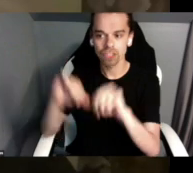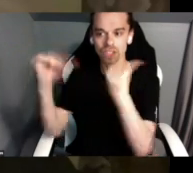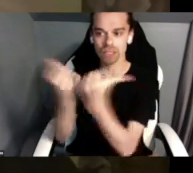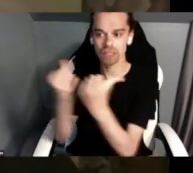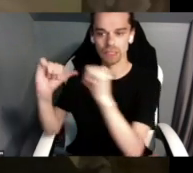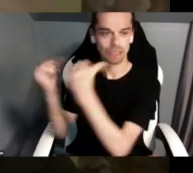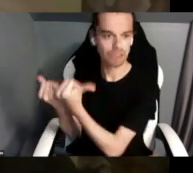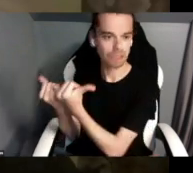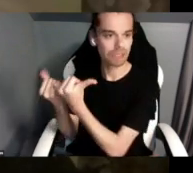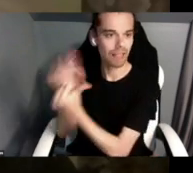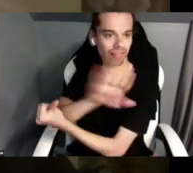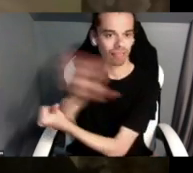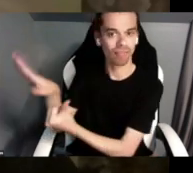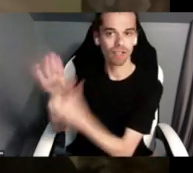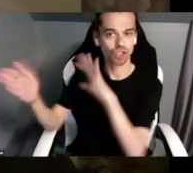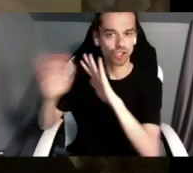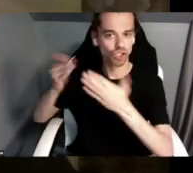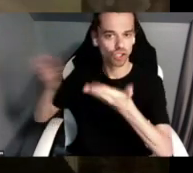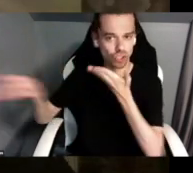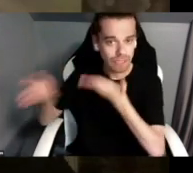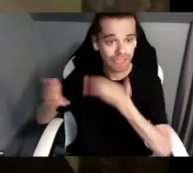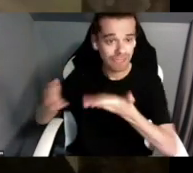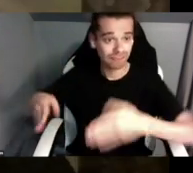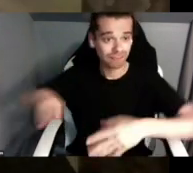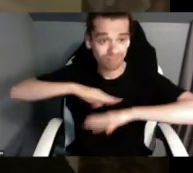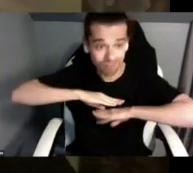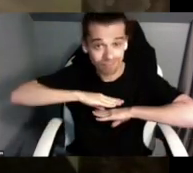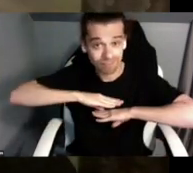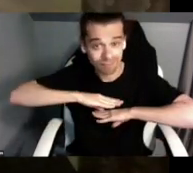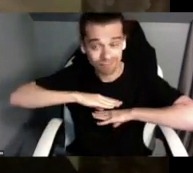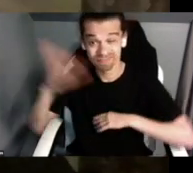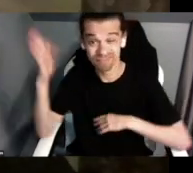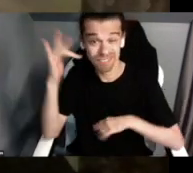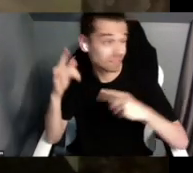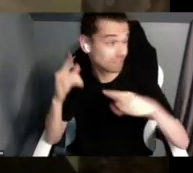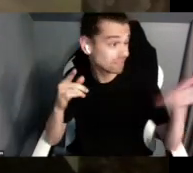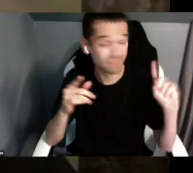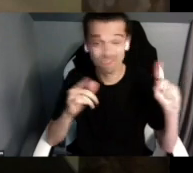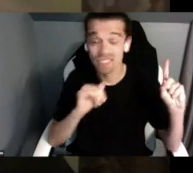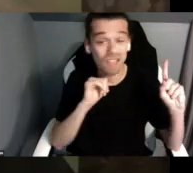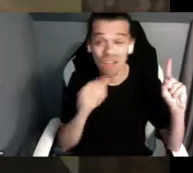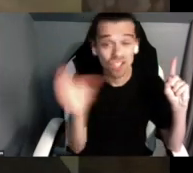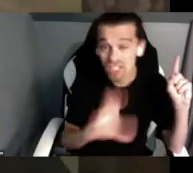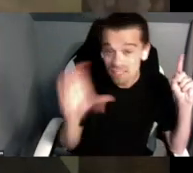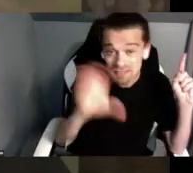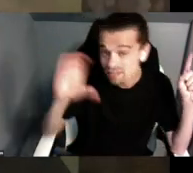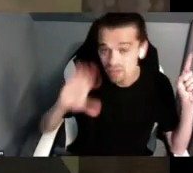not marginalized because no one's looking. And how we will prevent institutionalization in